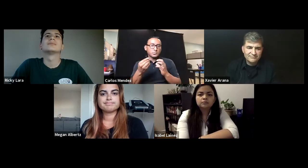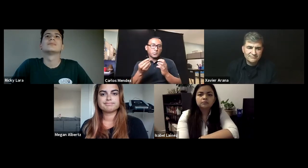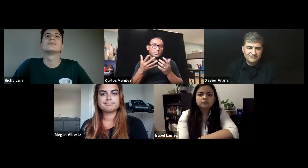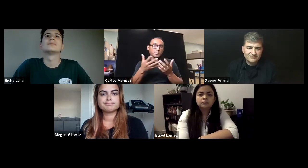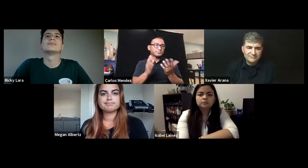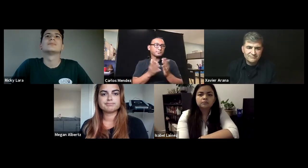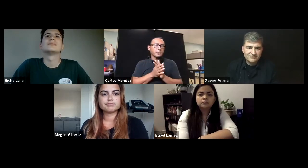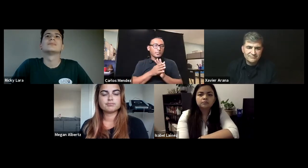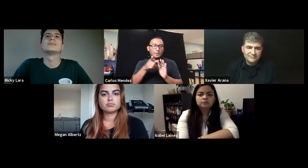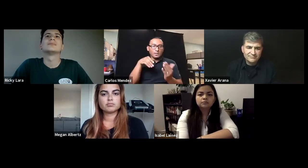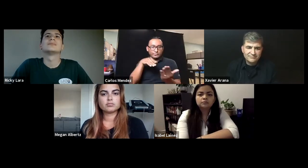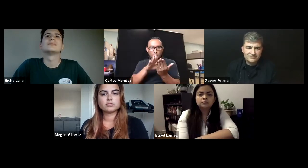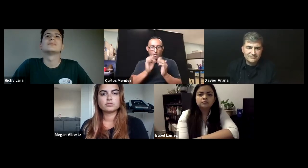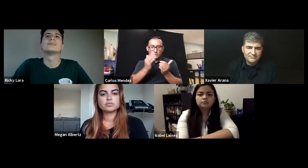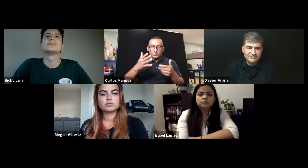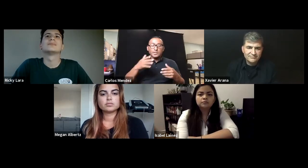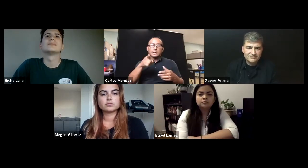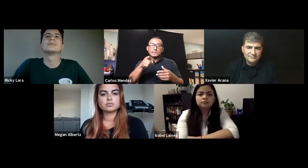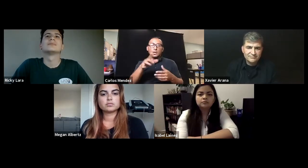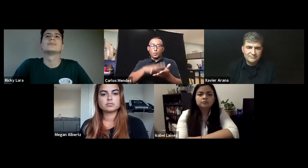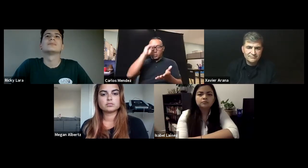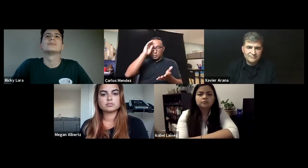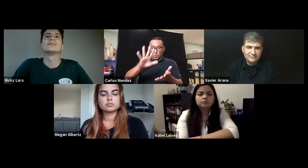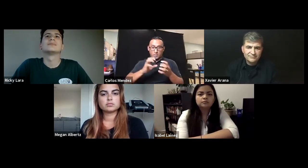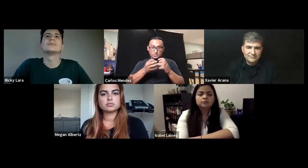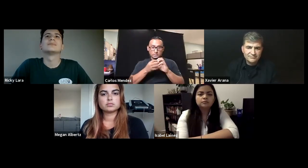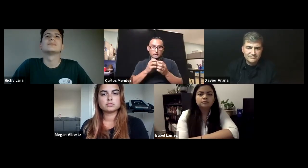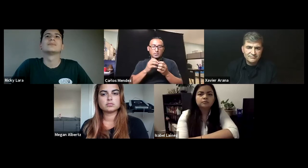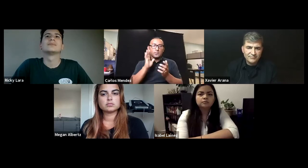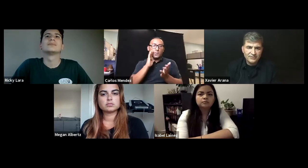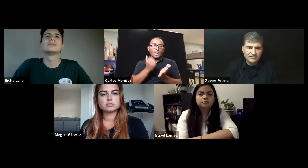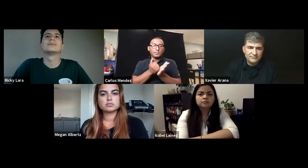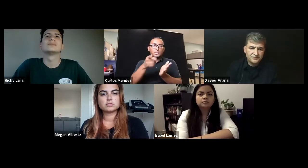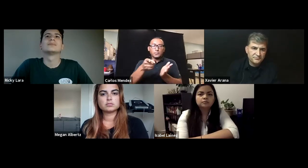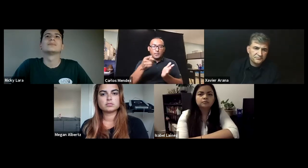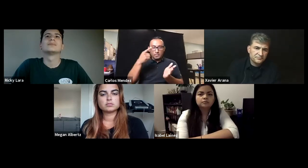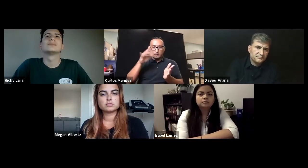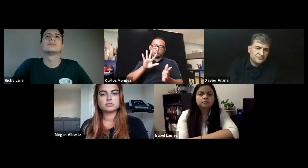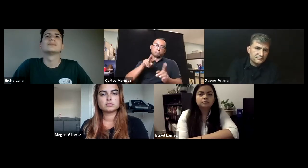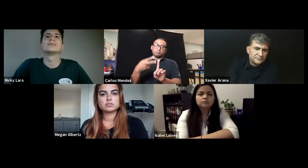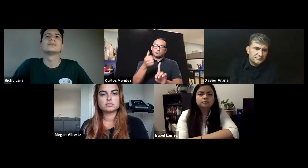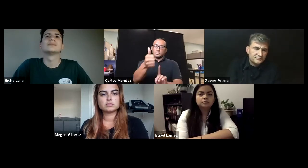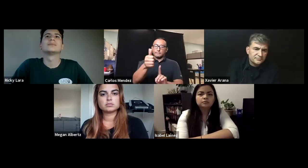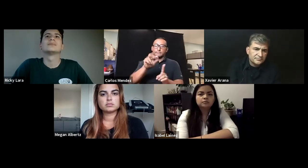see how that intersectionality fits with you, and you know, if you can learn about yourself,